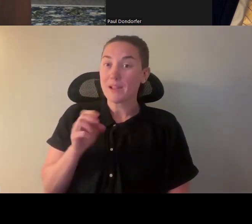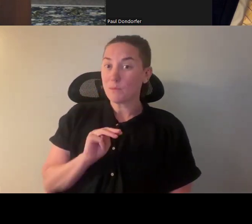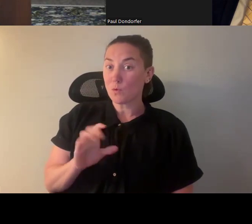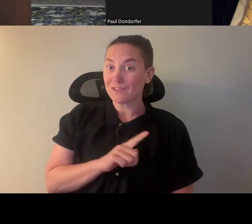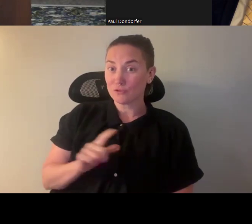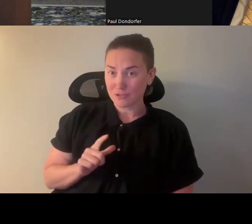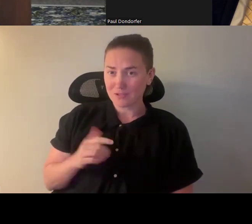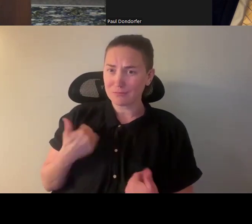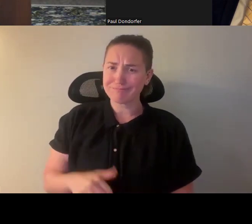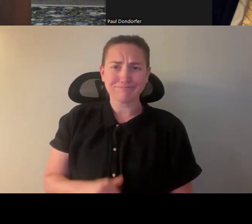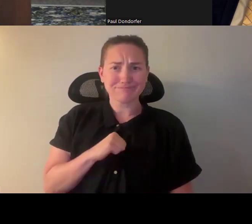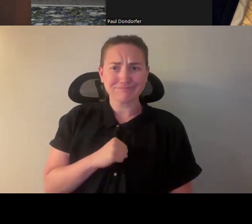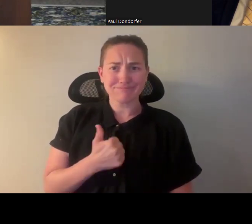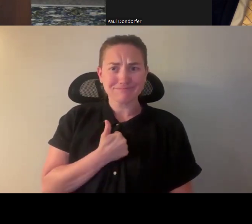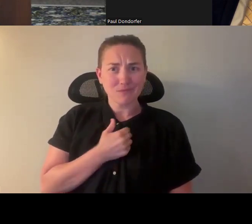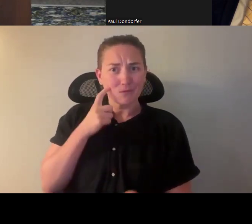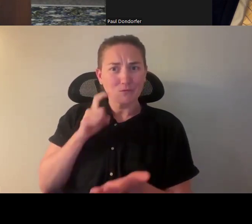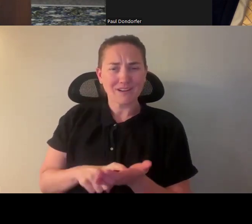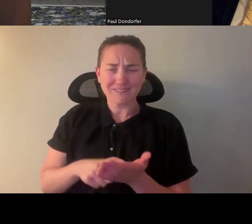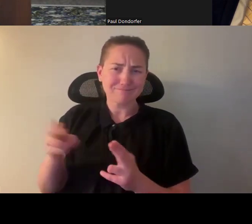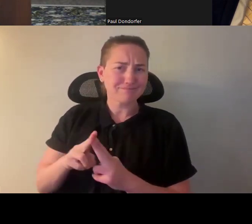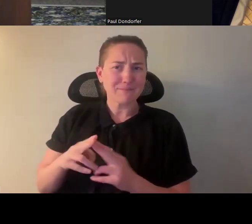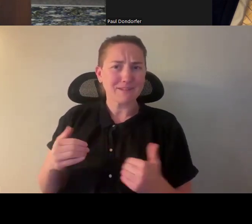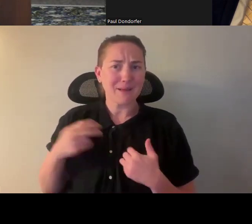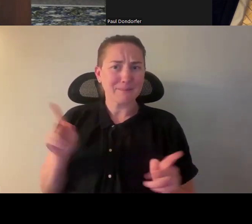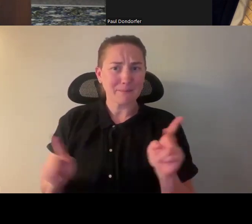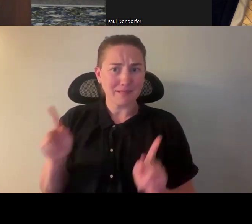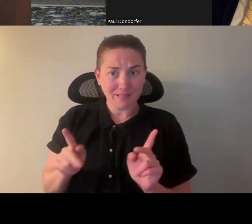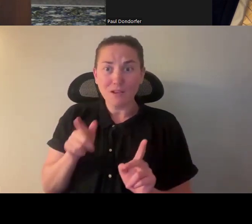takes great pride in recognizing outstanding young individuals whose accomplishments reflect